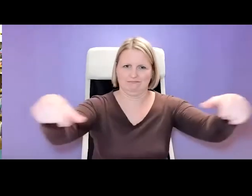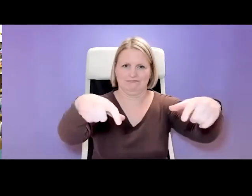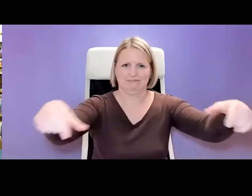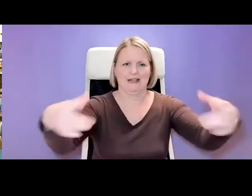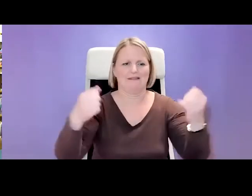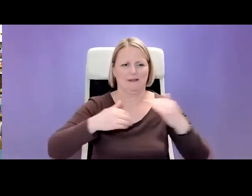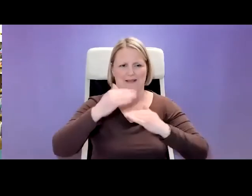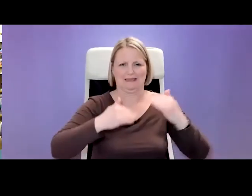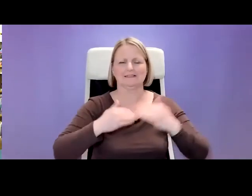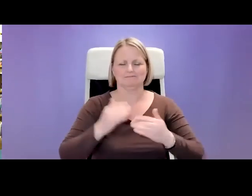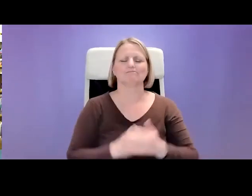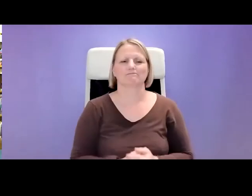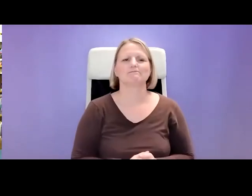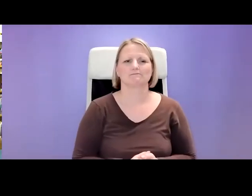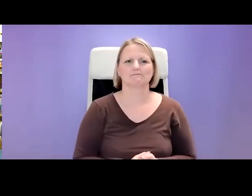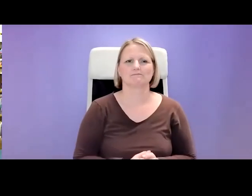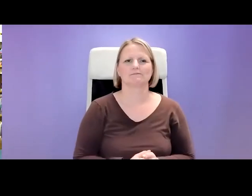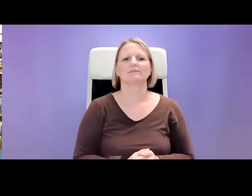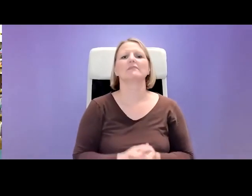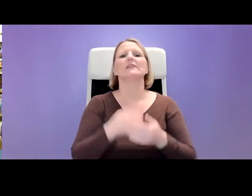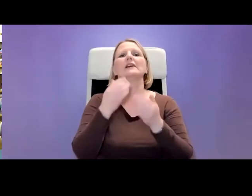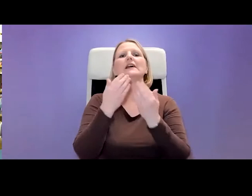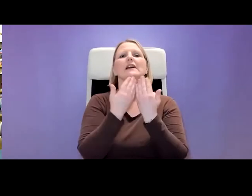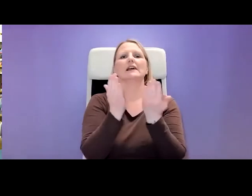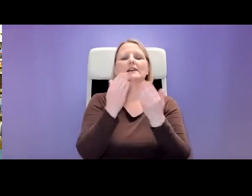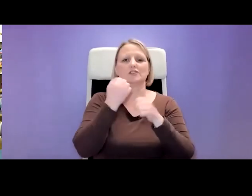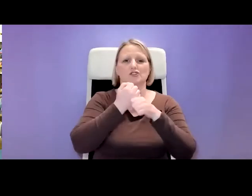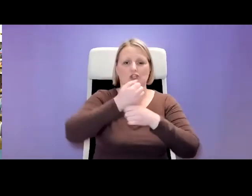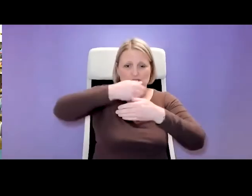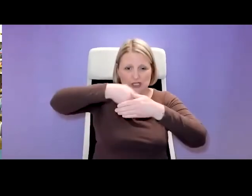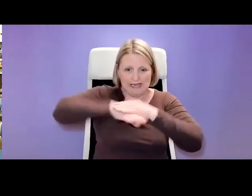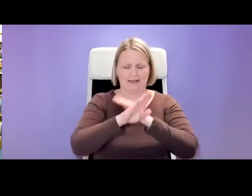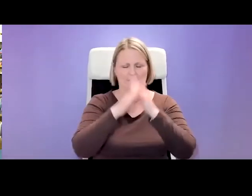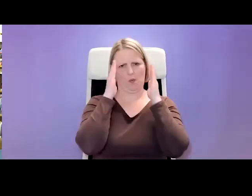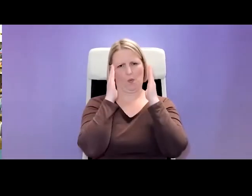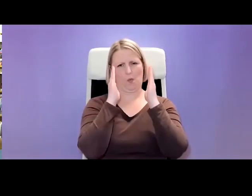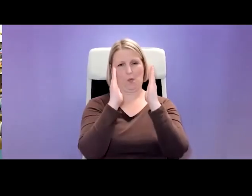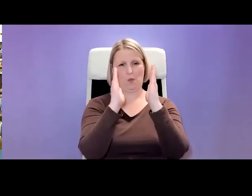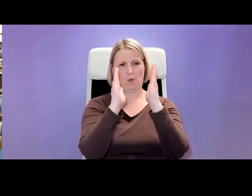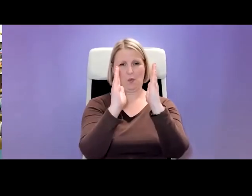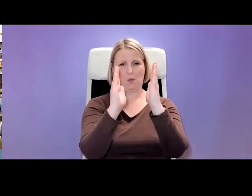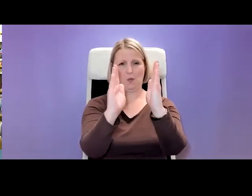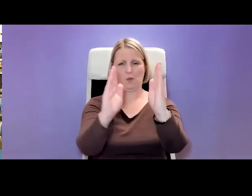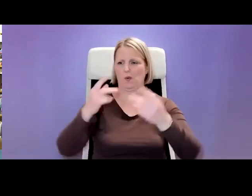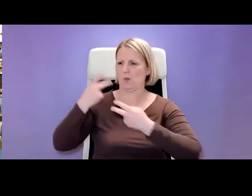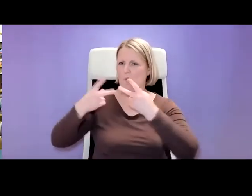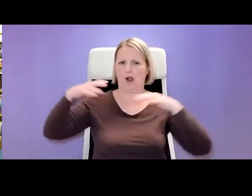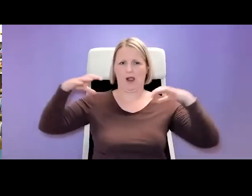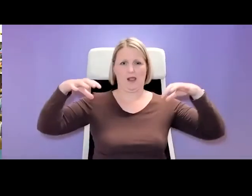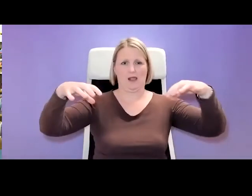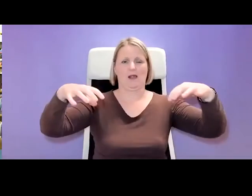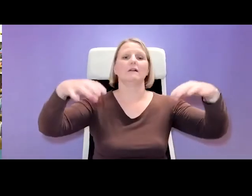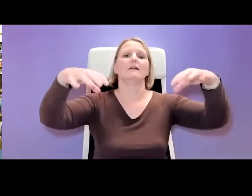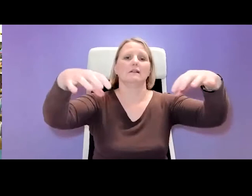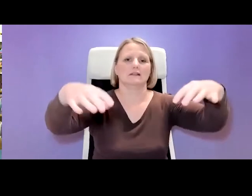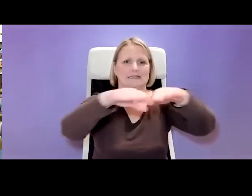Upon entering the church one is faced with this long nave, beyond that choir stalls and even beyond that the communions table.